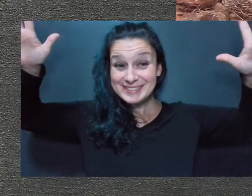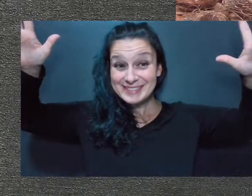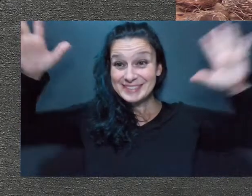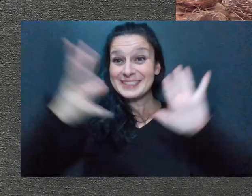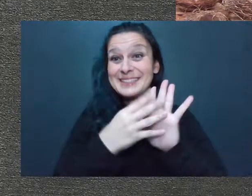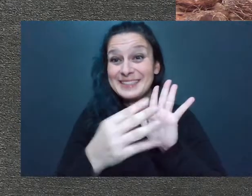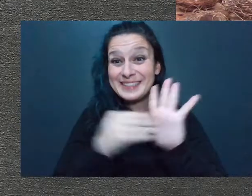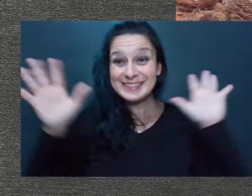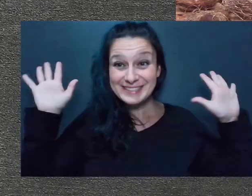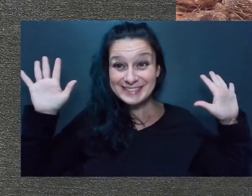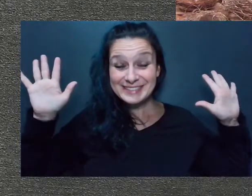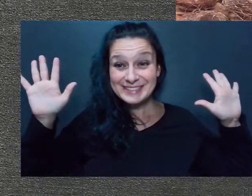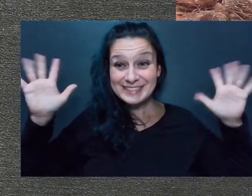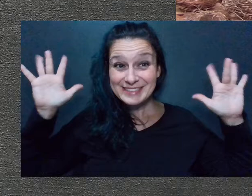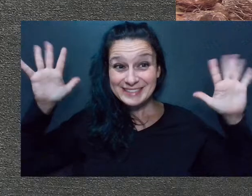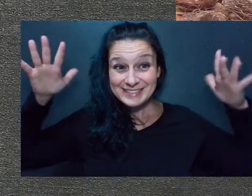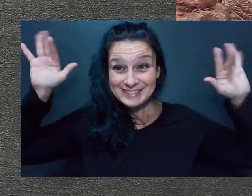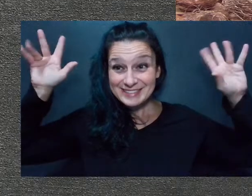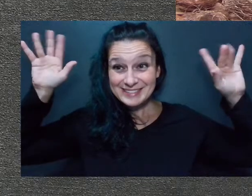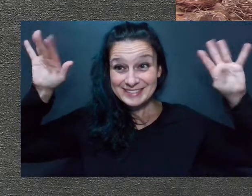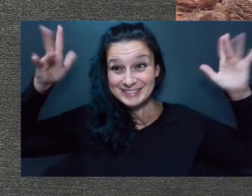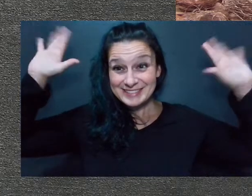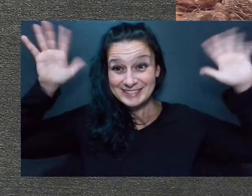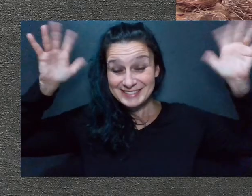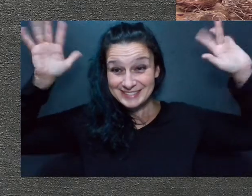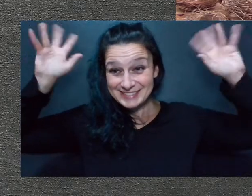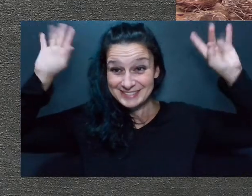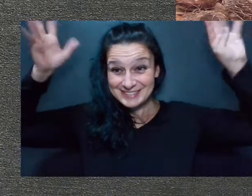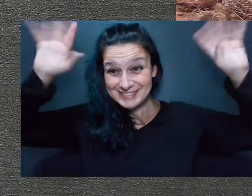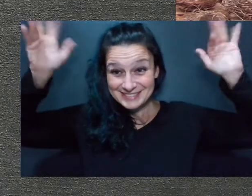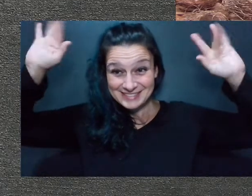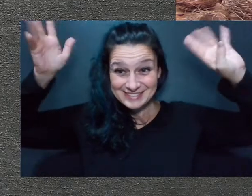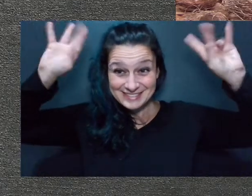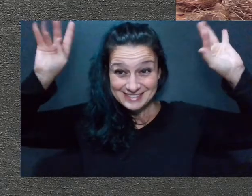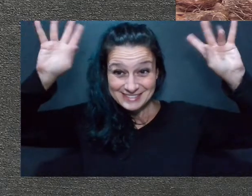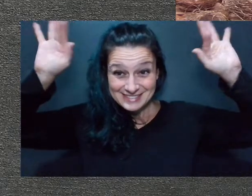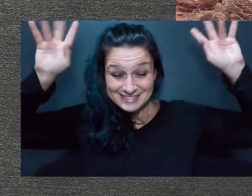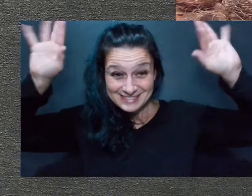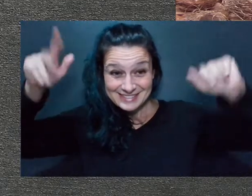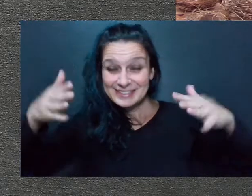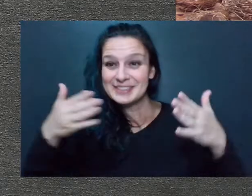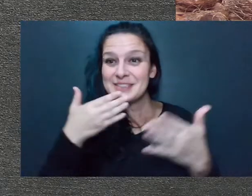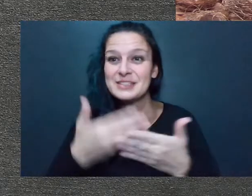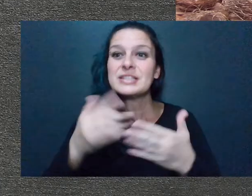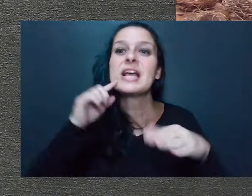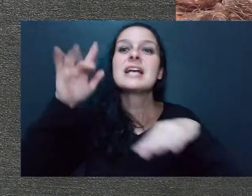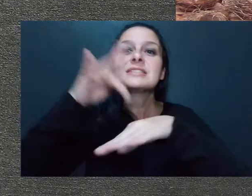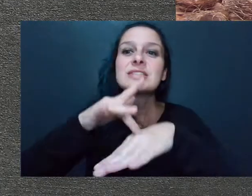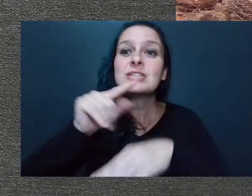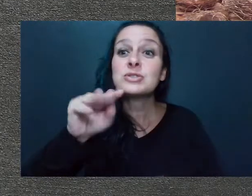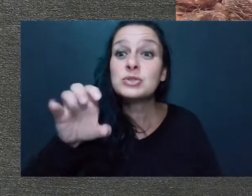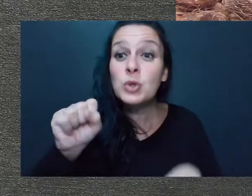Oh, good job. Wiggle your hands. Wiggle them up, high in the air. Good job. Touch your toes.